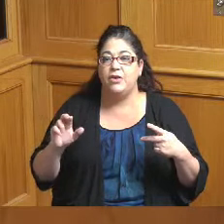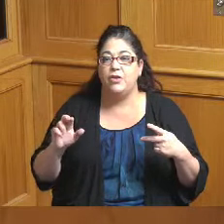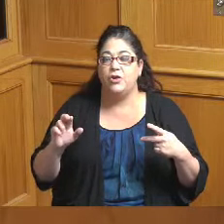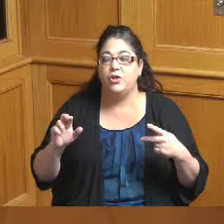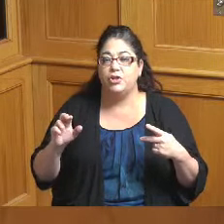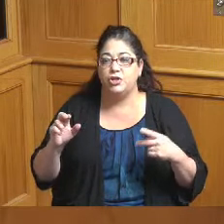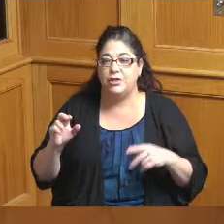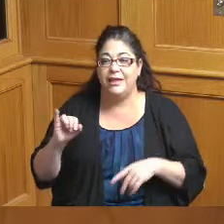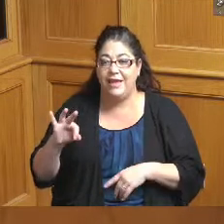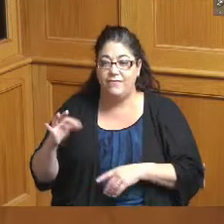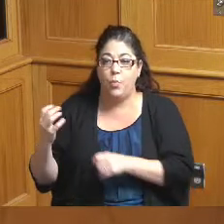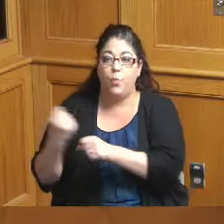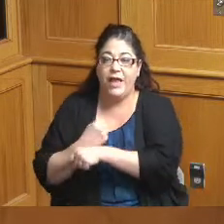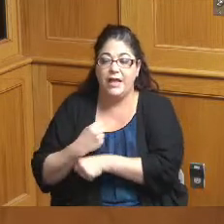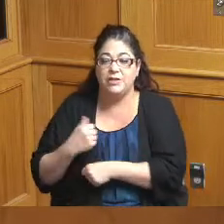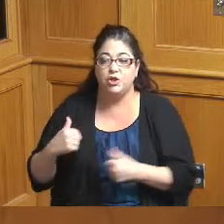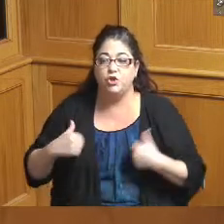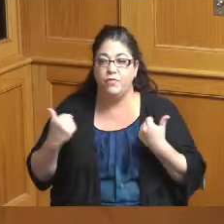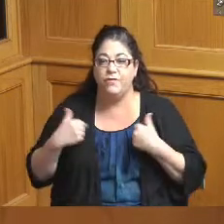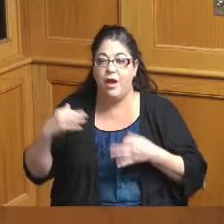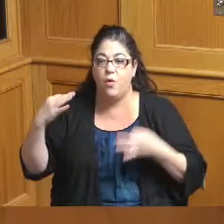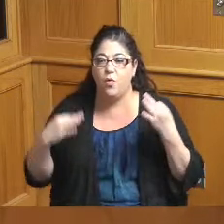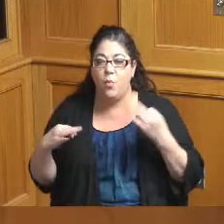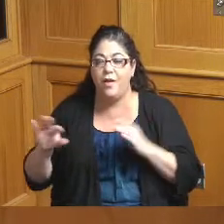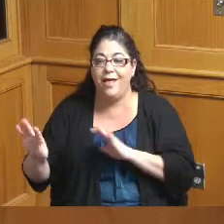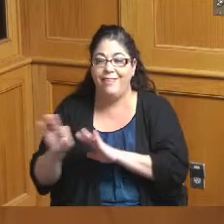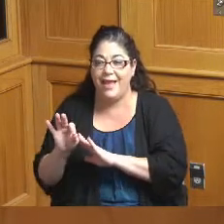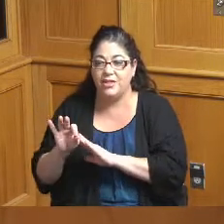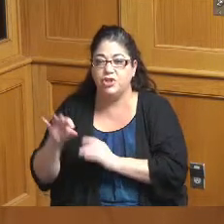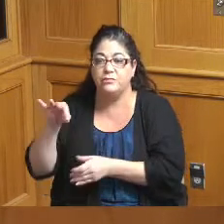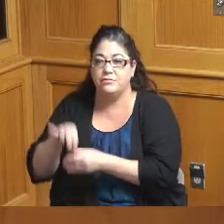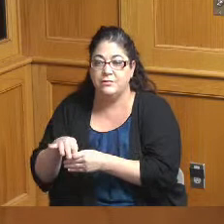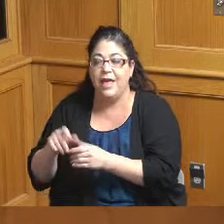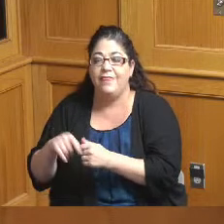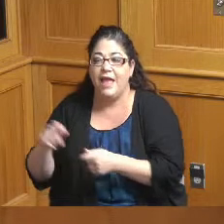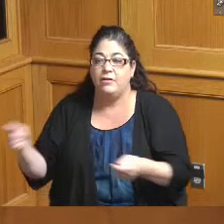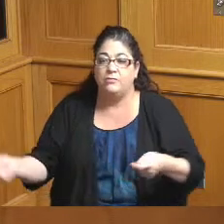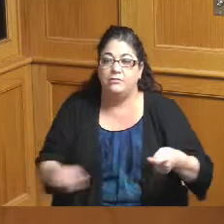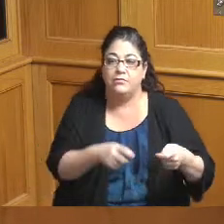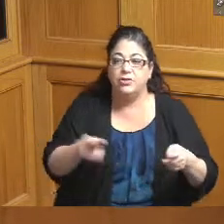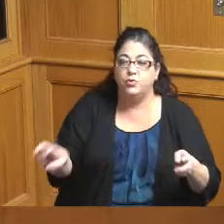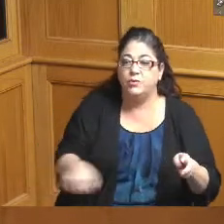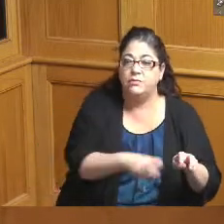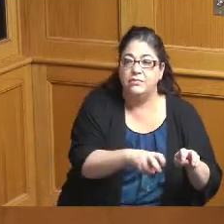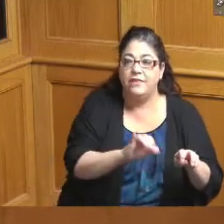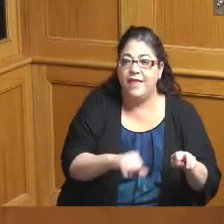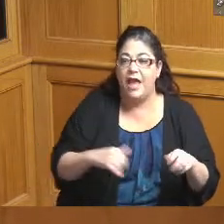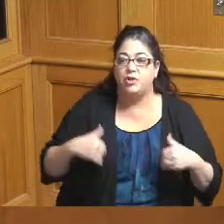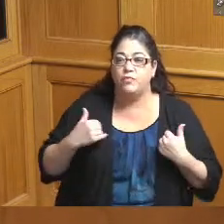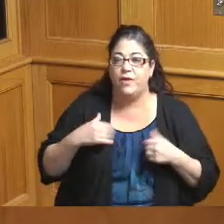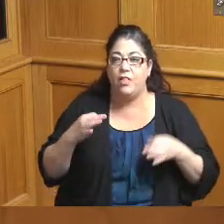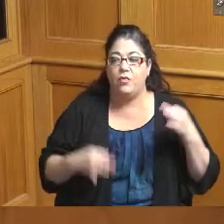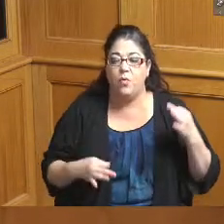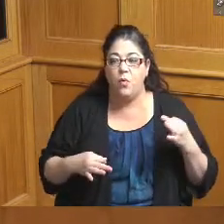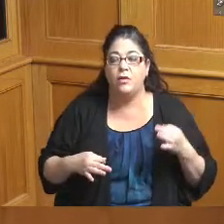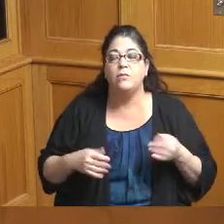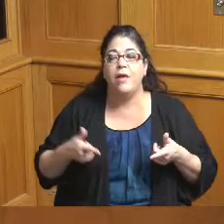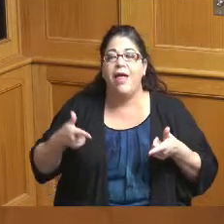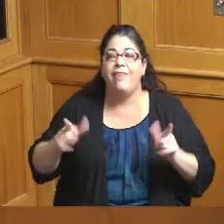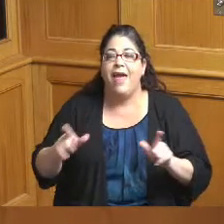Court election I would be replacing two people this December so I let them be pretty autonomous